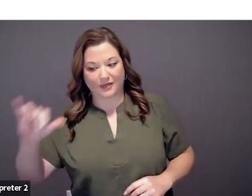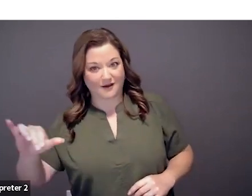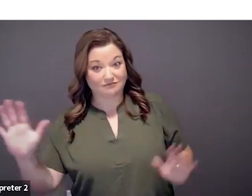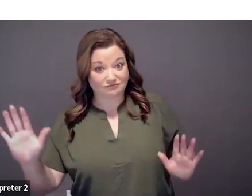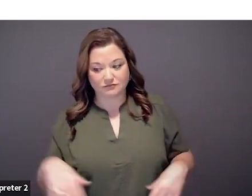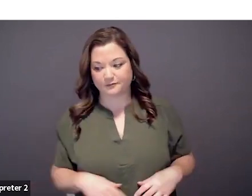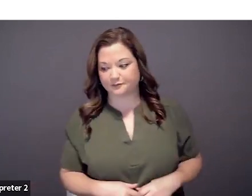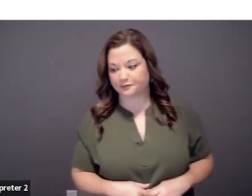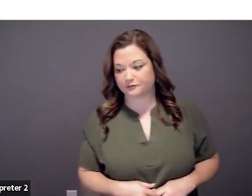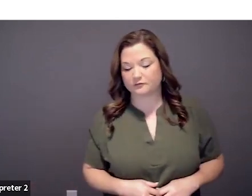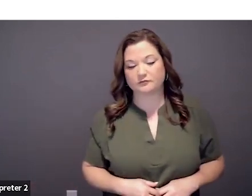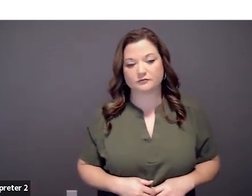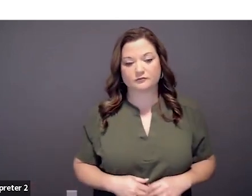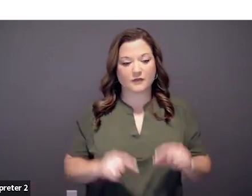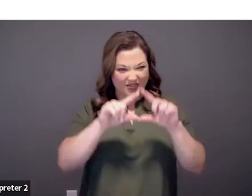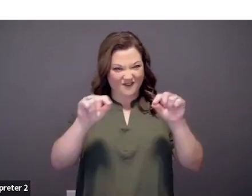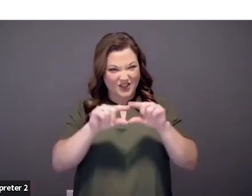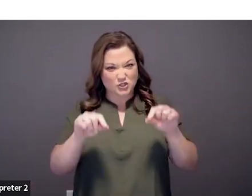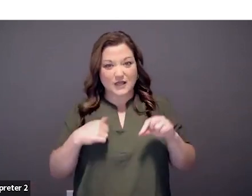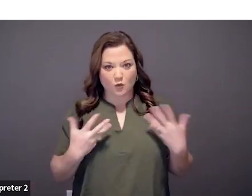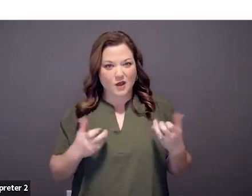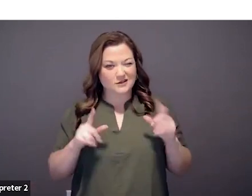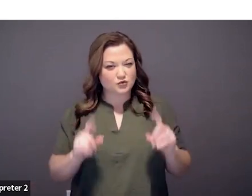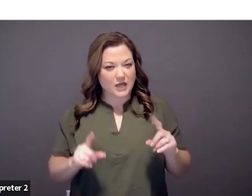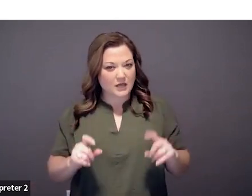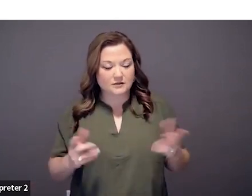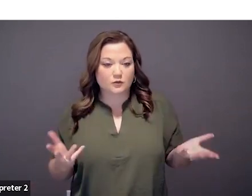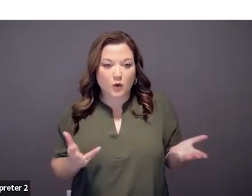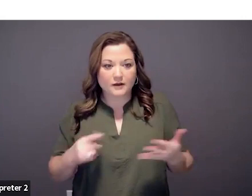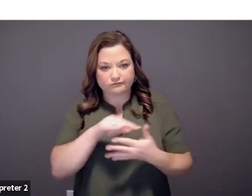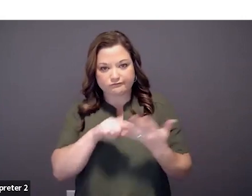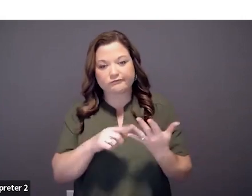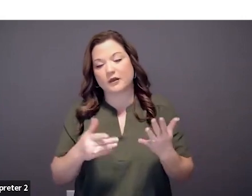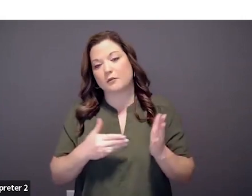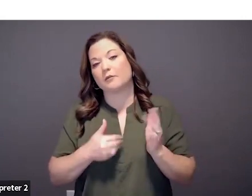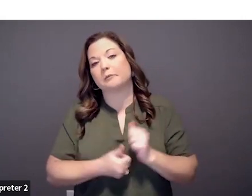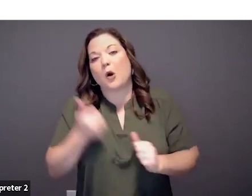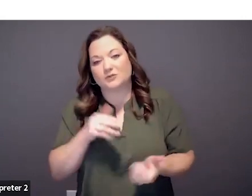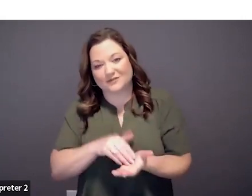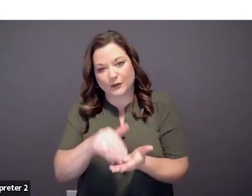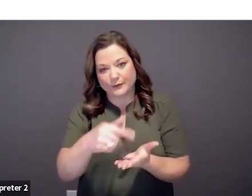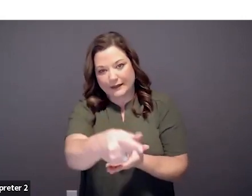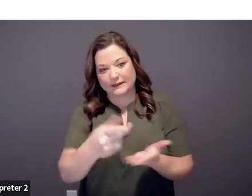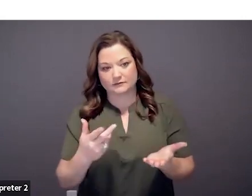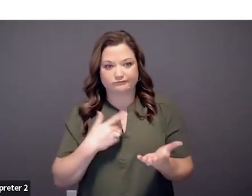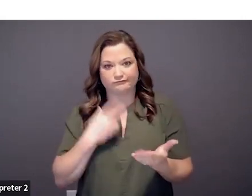The fields that I looked to test were fields that I have seen used a lot. This is name, and that may